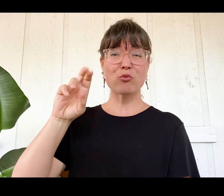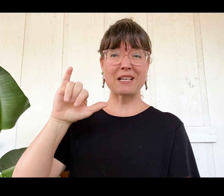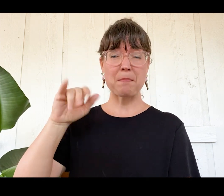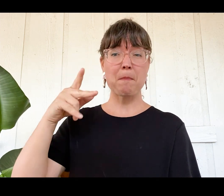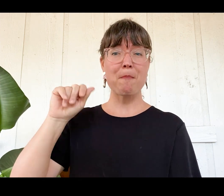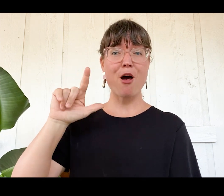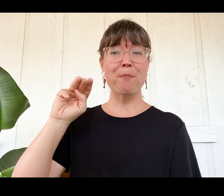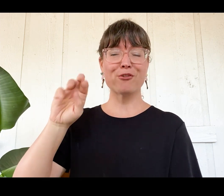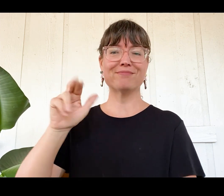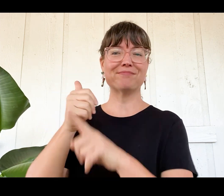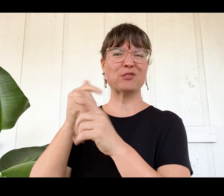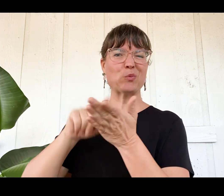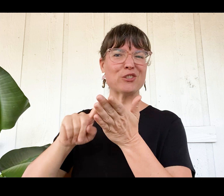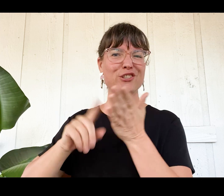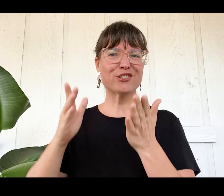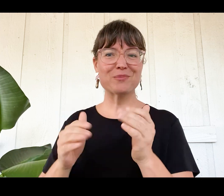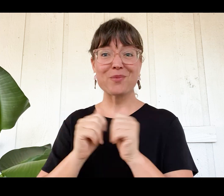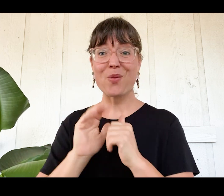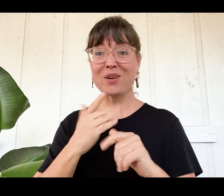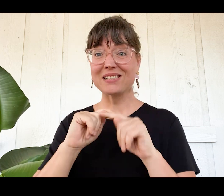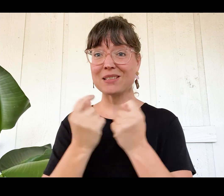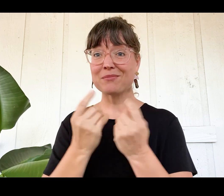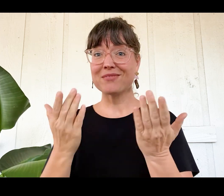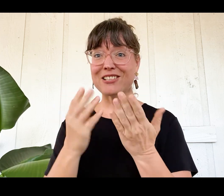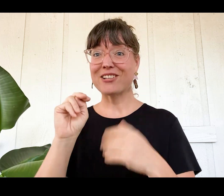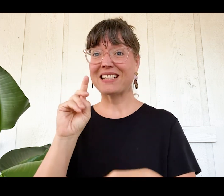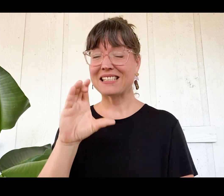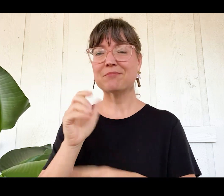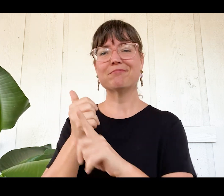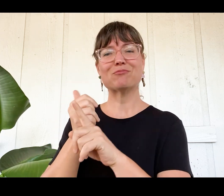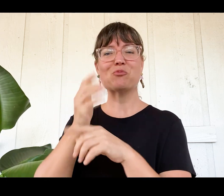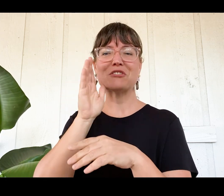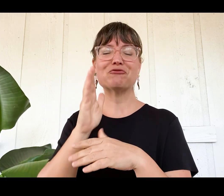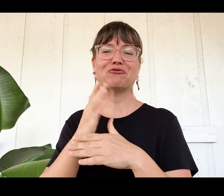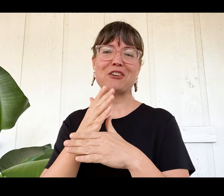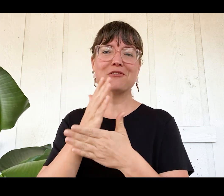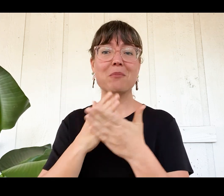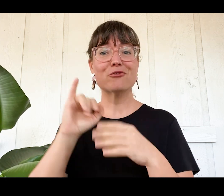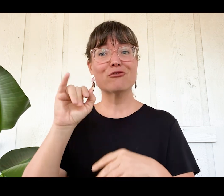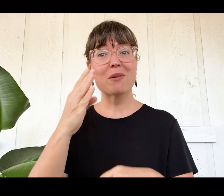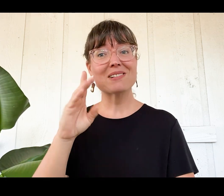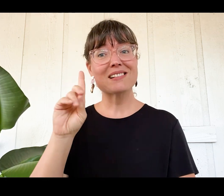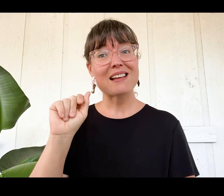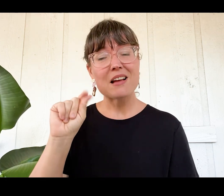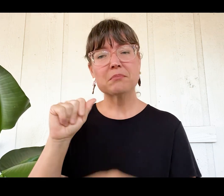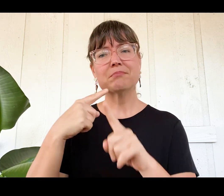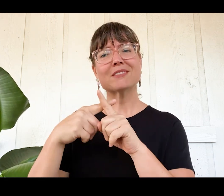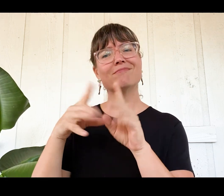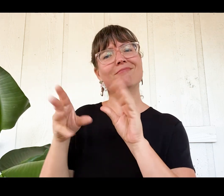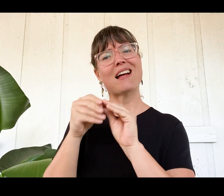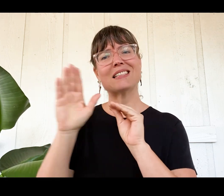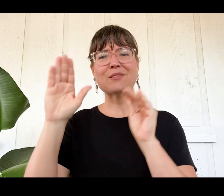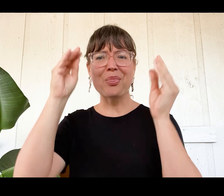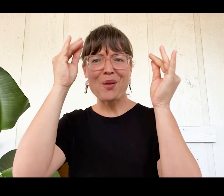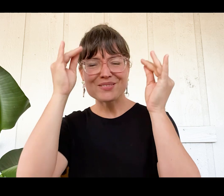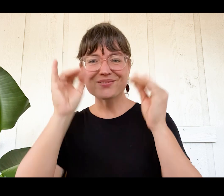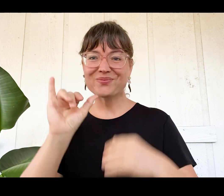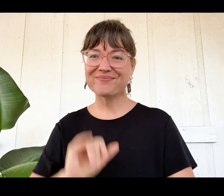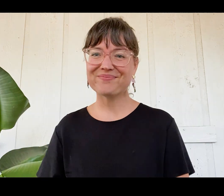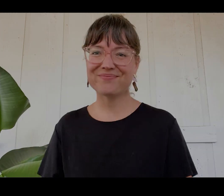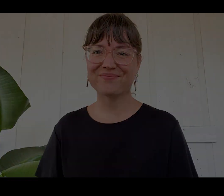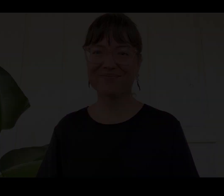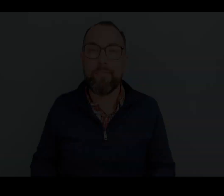Jeffrey Palmer, researcher on the NDC team, will share some job data along with some of his thoughts.